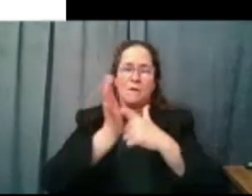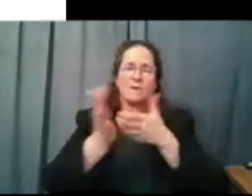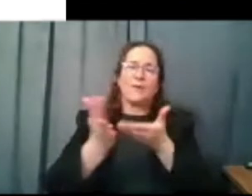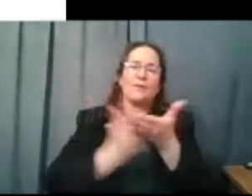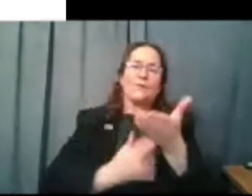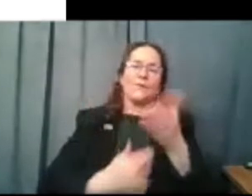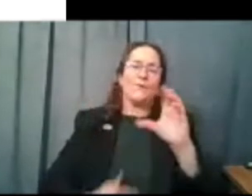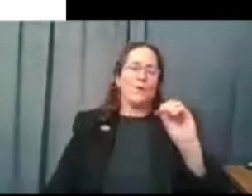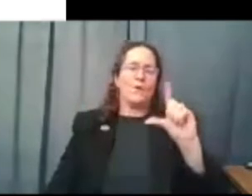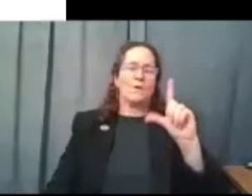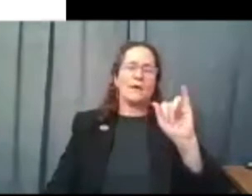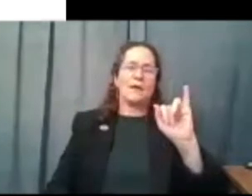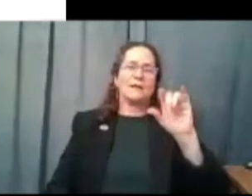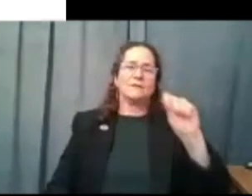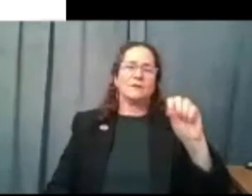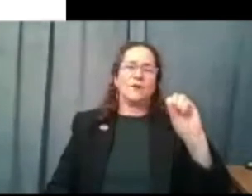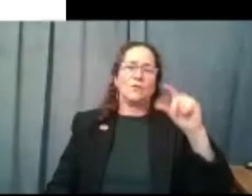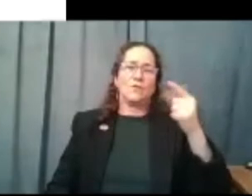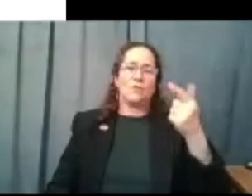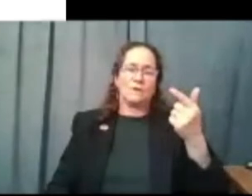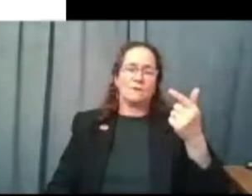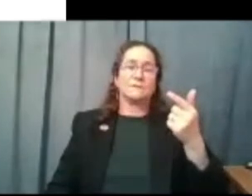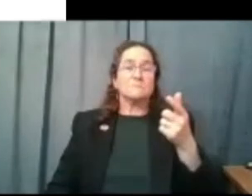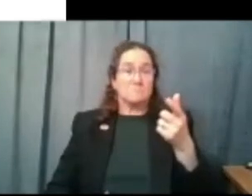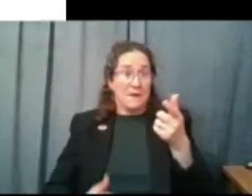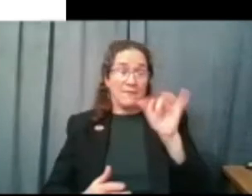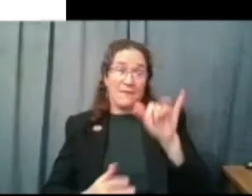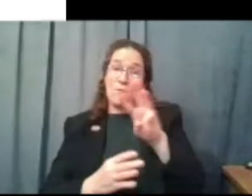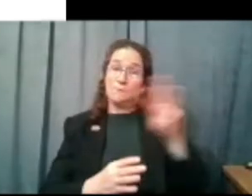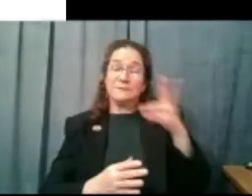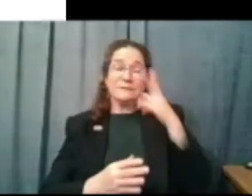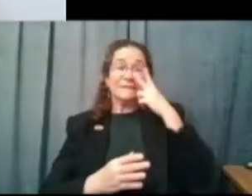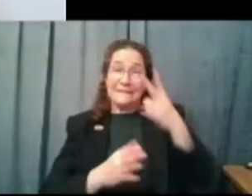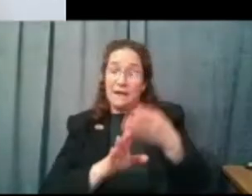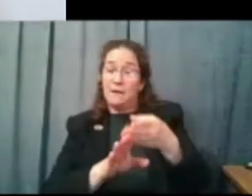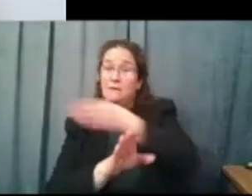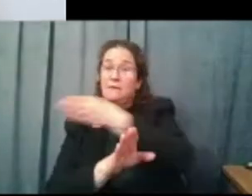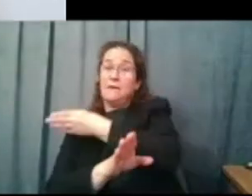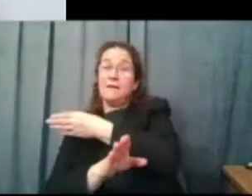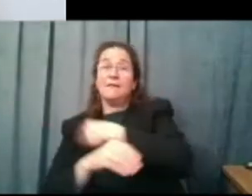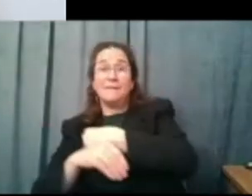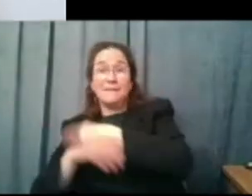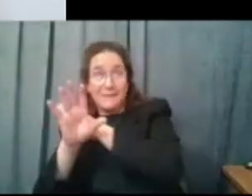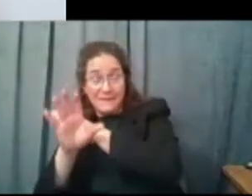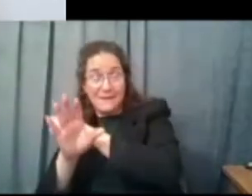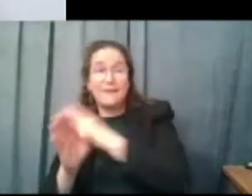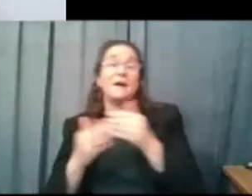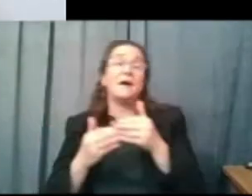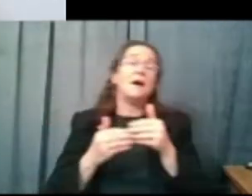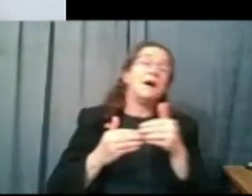There, you'll also find upcoming and past episodes of InspirEd. And you can keep the conversation going on.